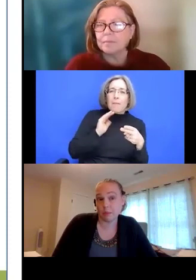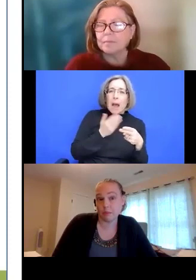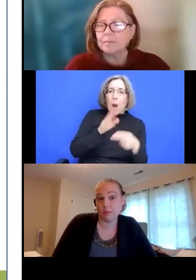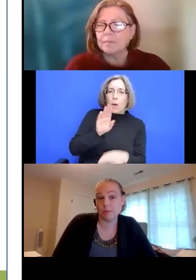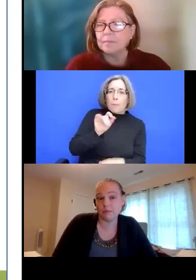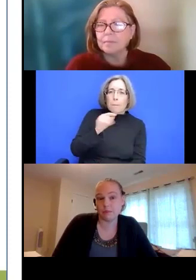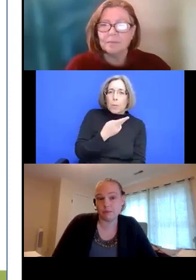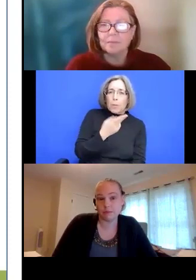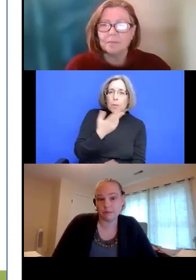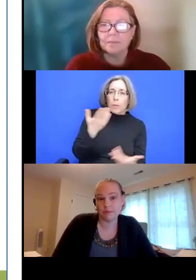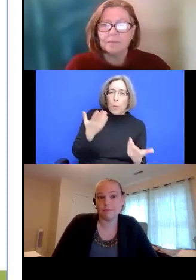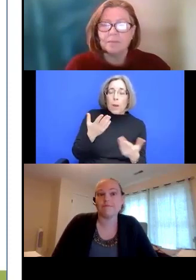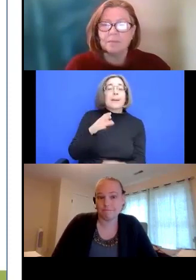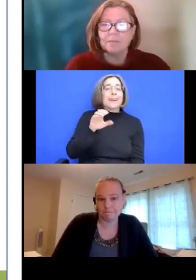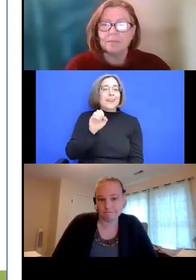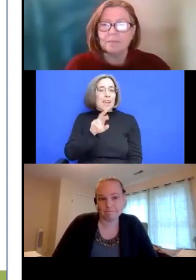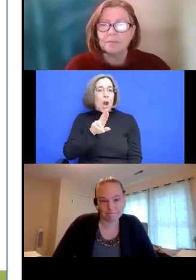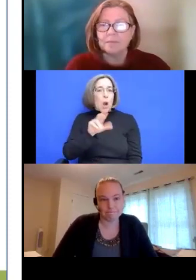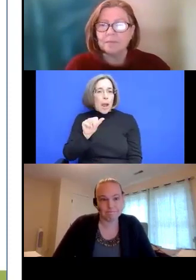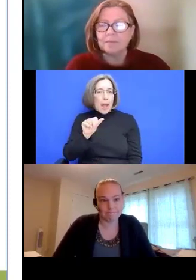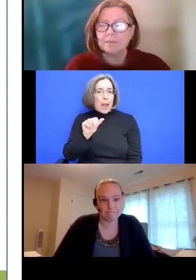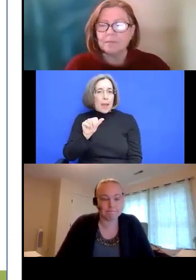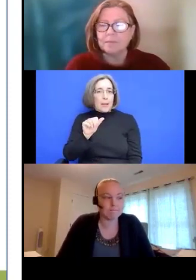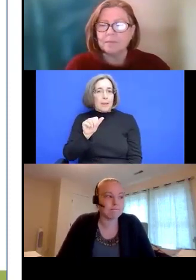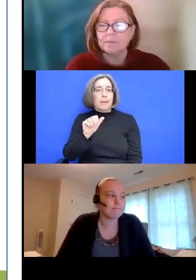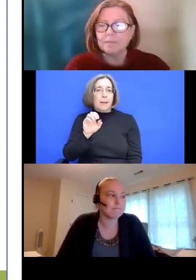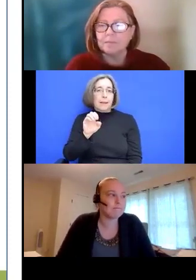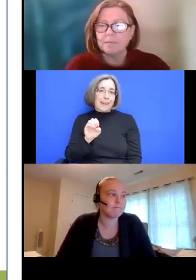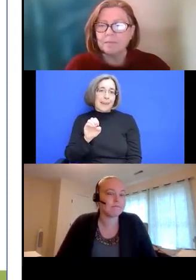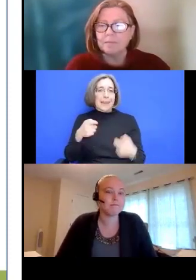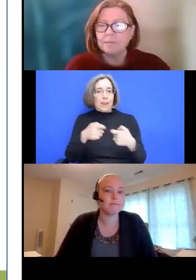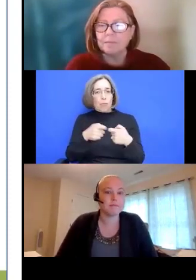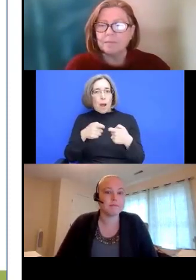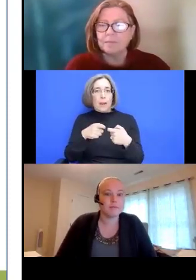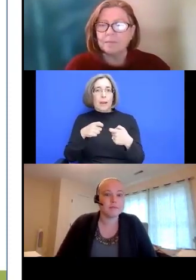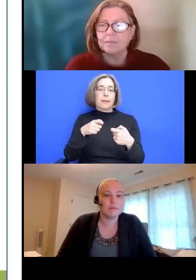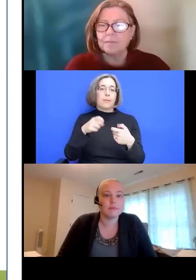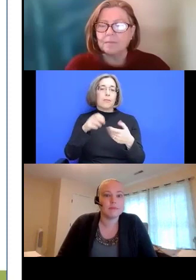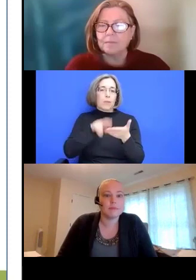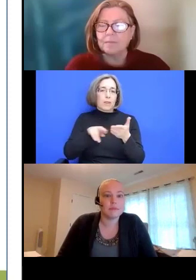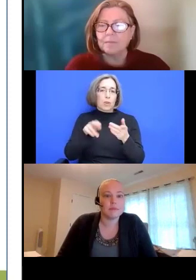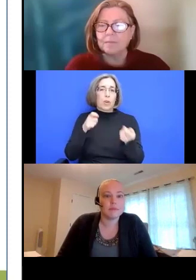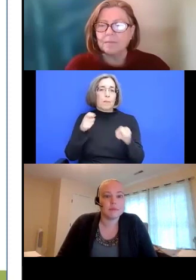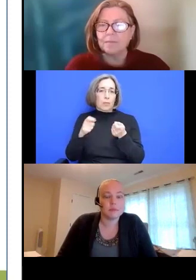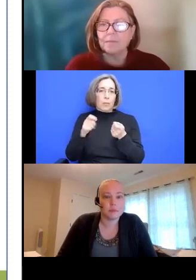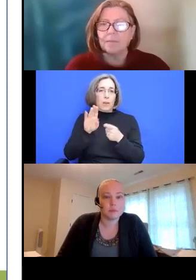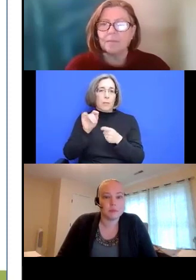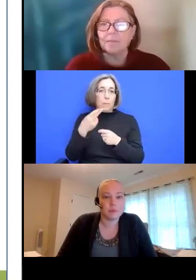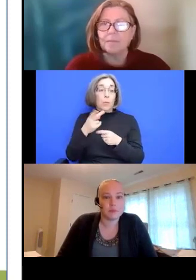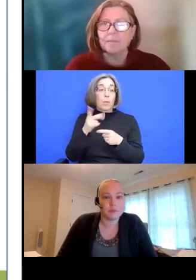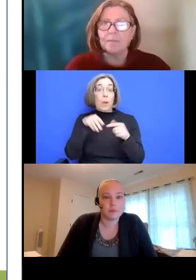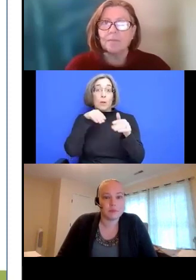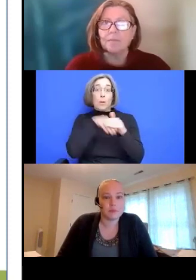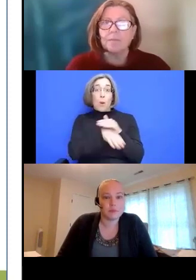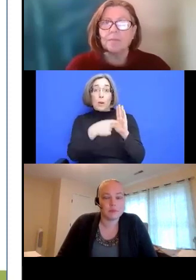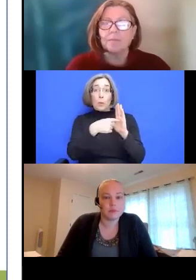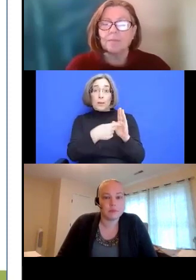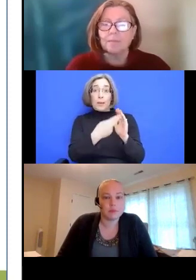It's Electronic Research Administration Booth. And when you go to the exhibit hall, it's the very top row,